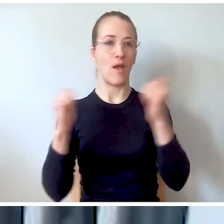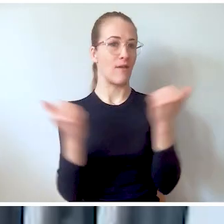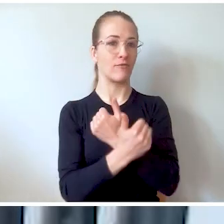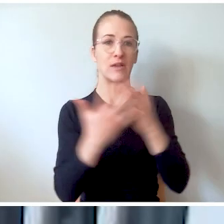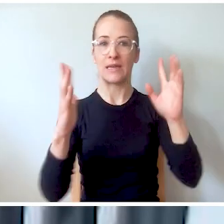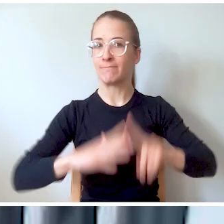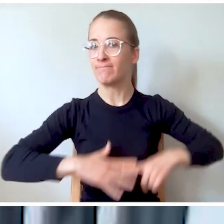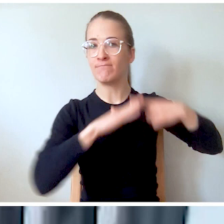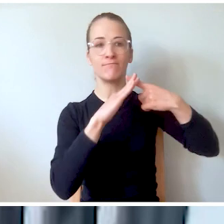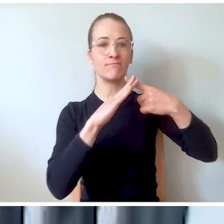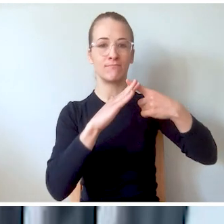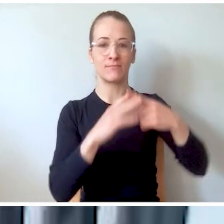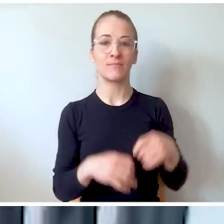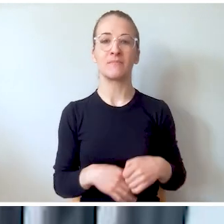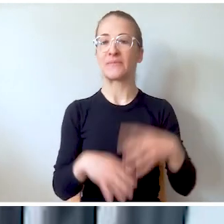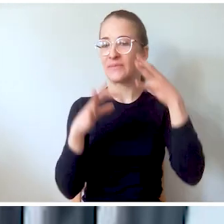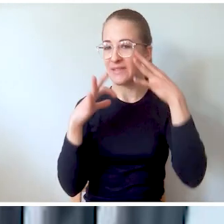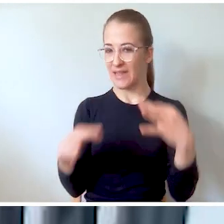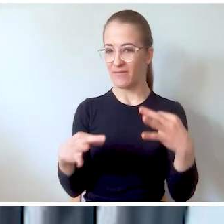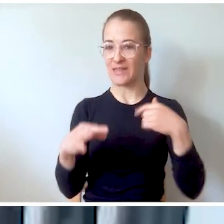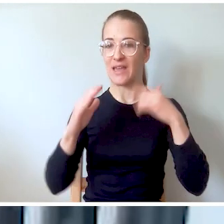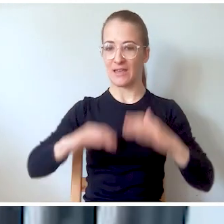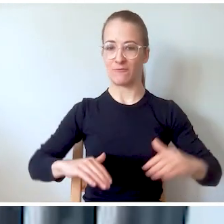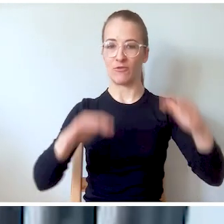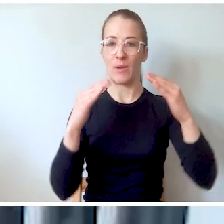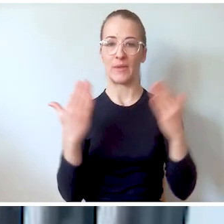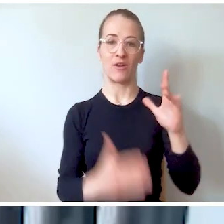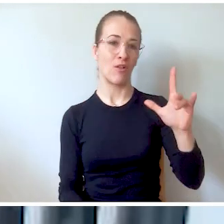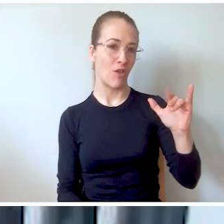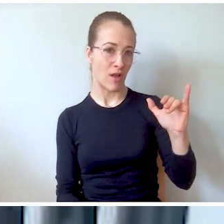Sure, absolutely. So I grew up here on Long Island,